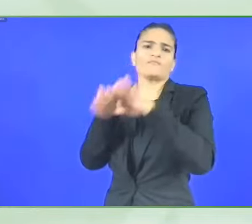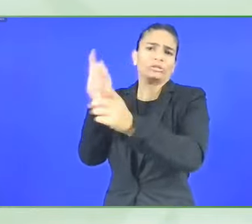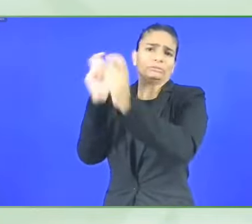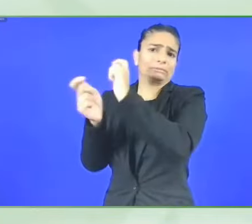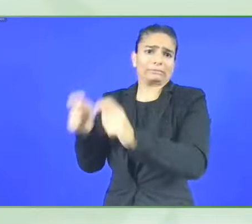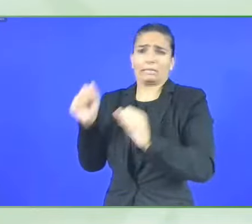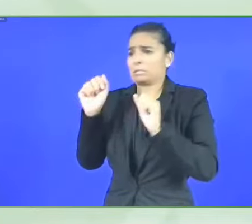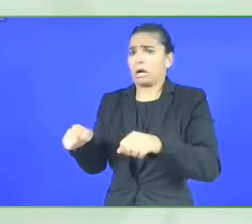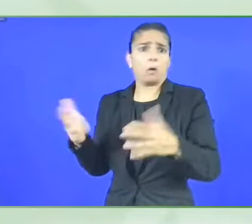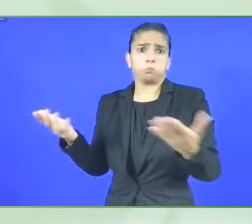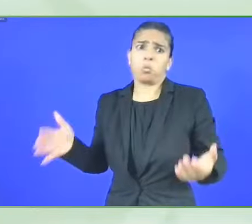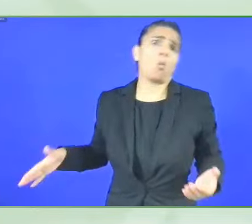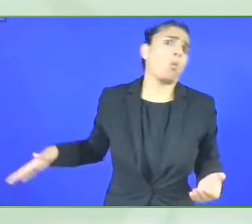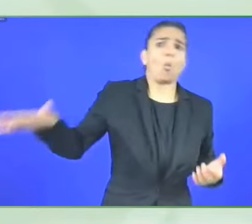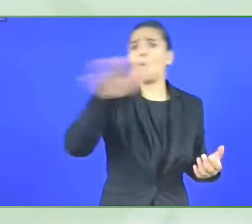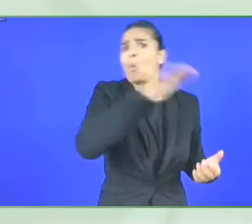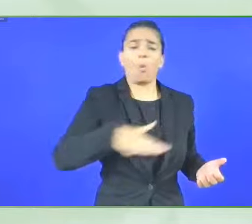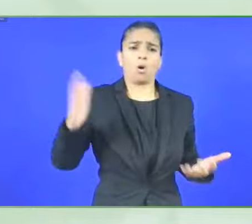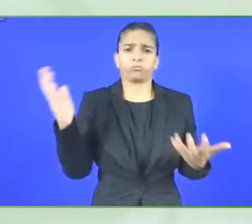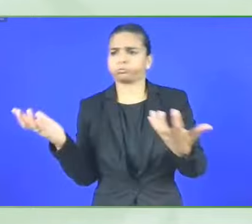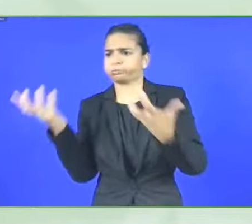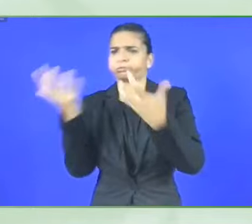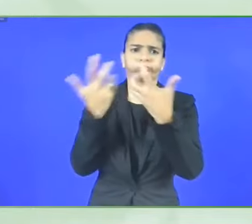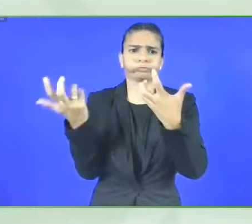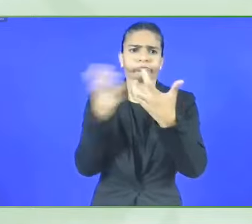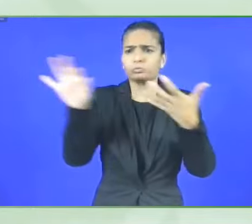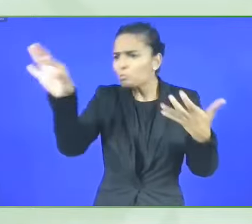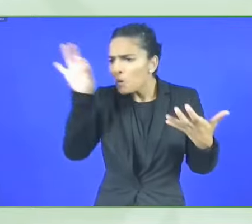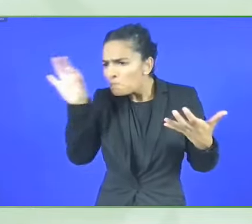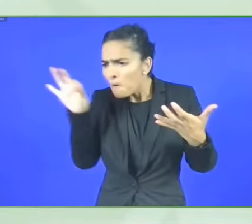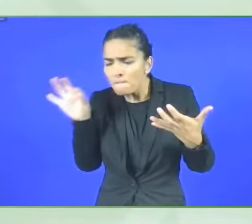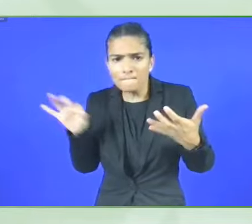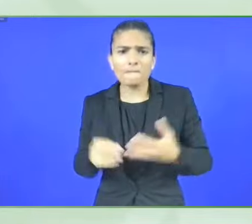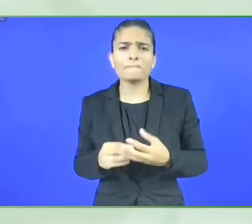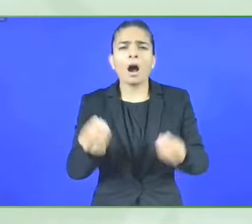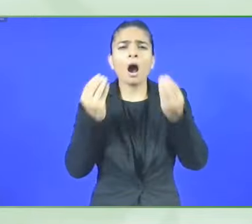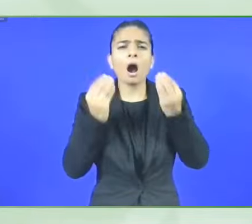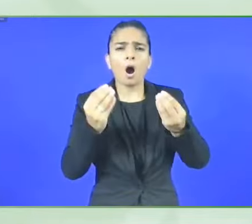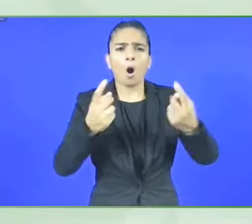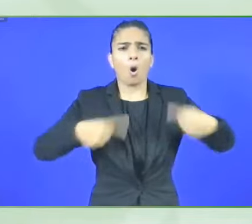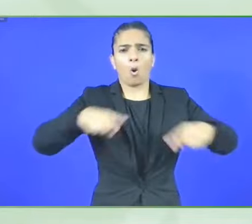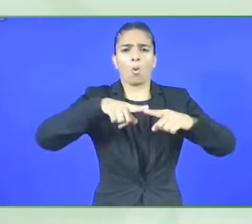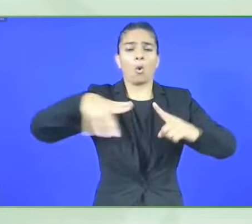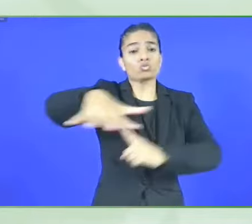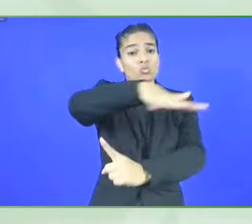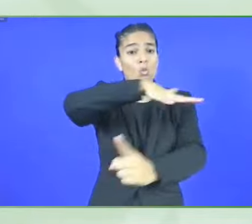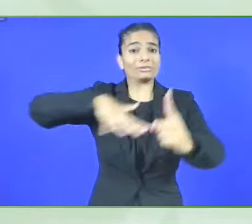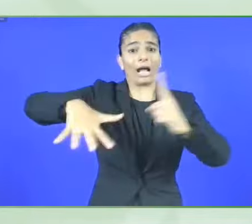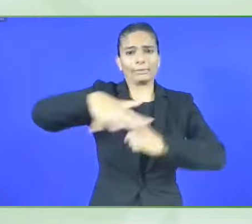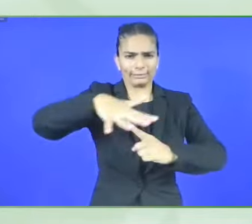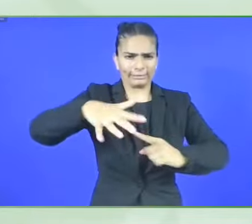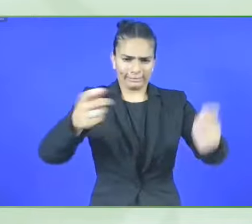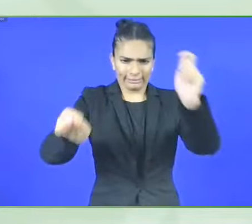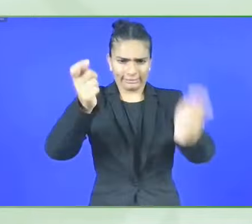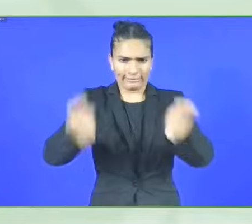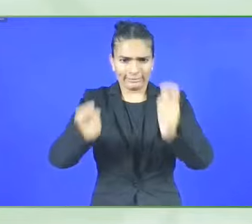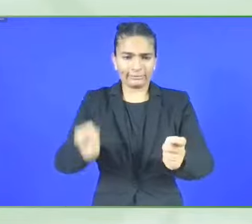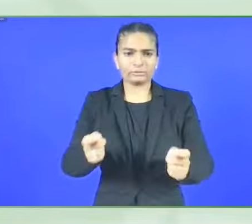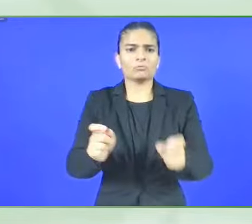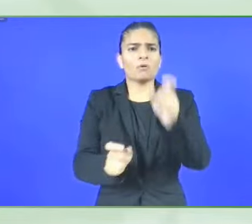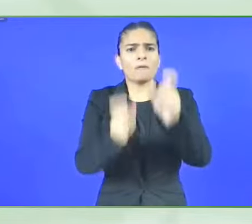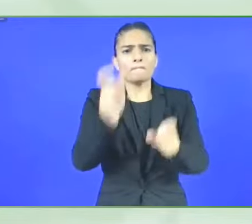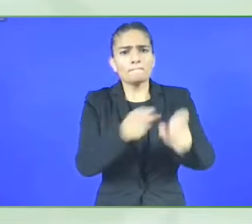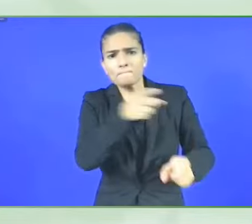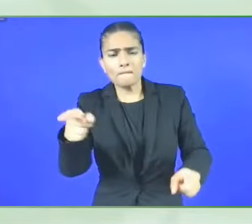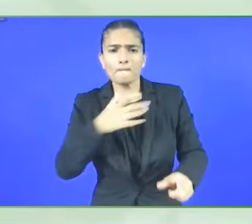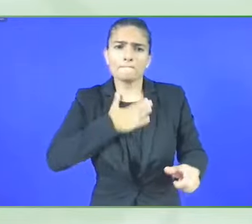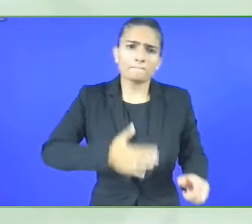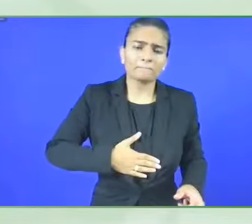It is a tool to inclusion, you can work with.